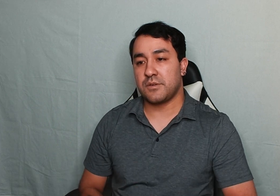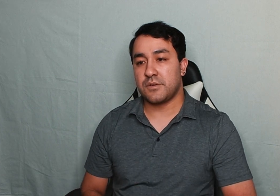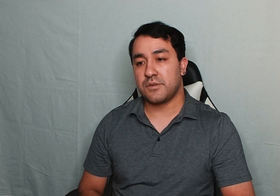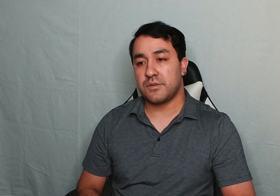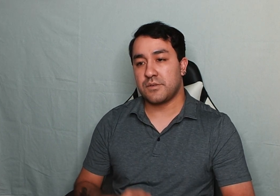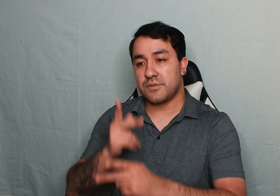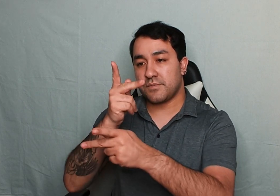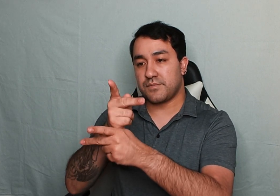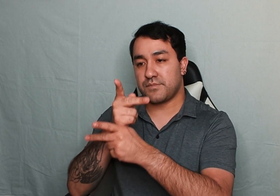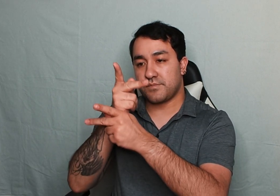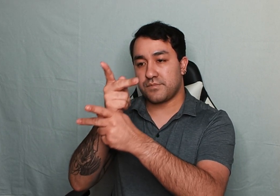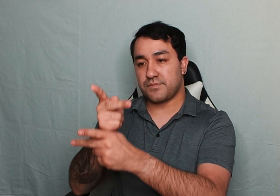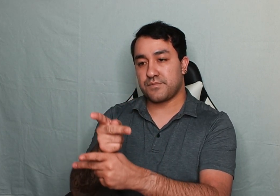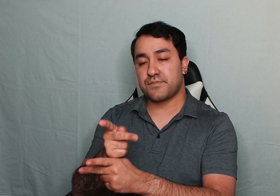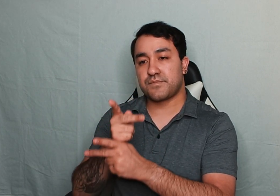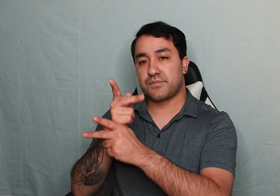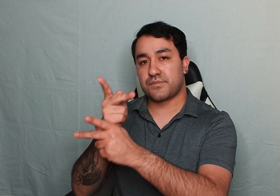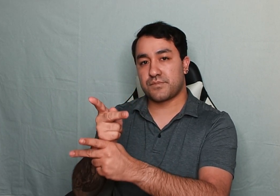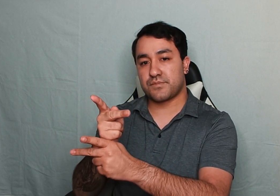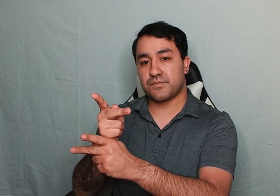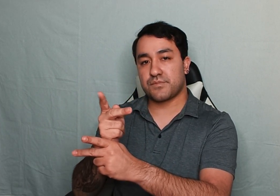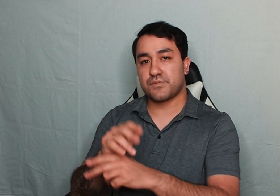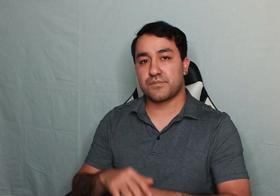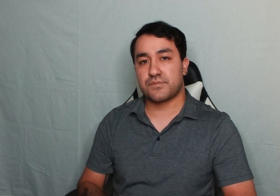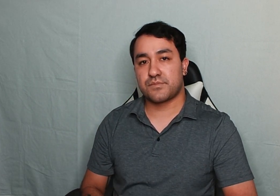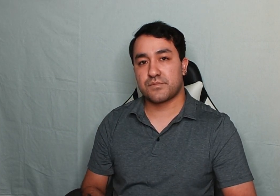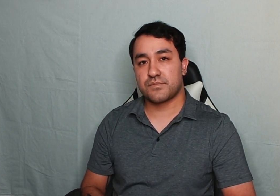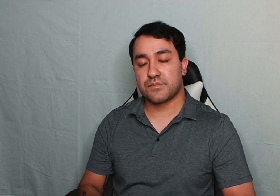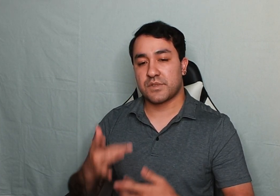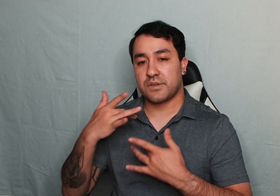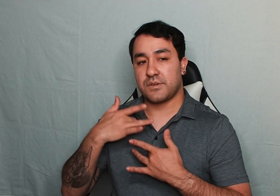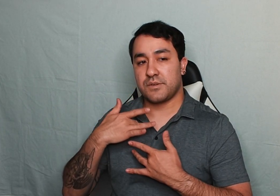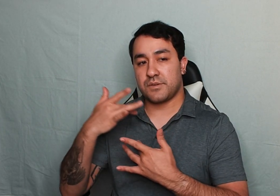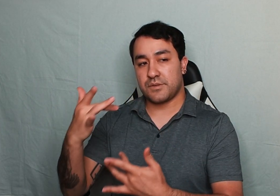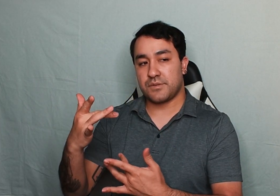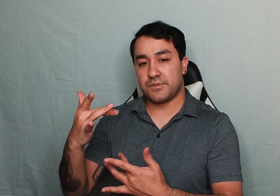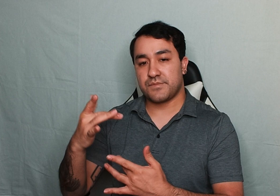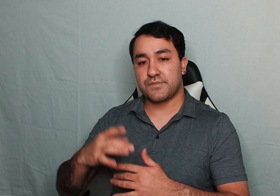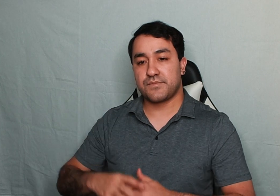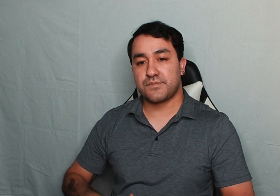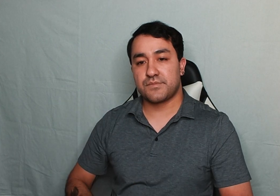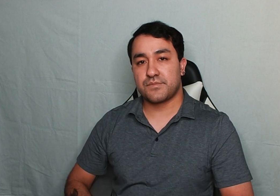CAREFUL TEND-TO